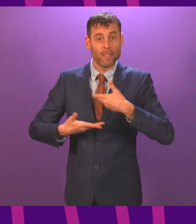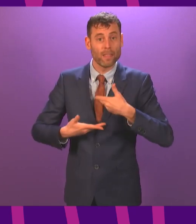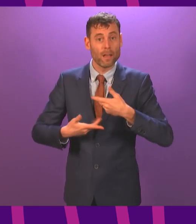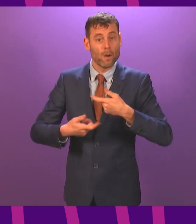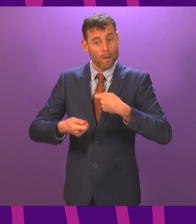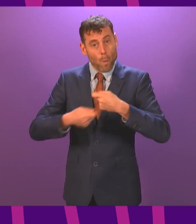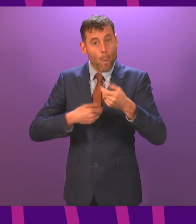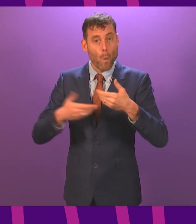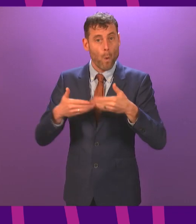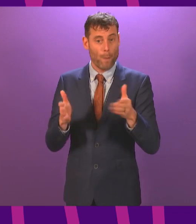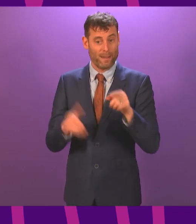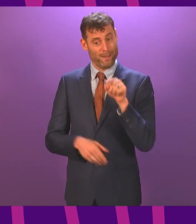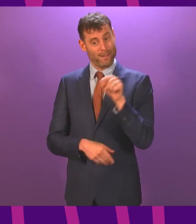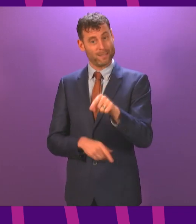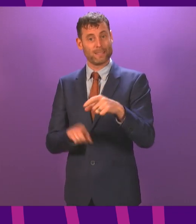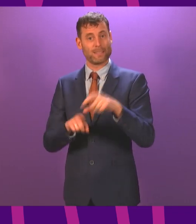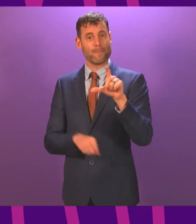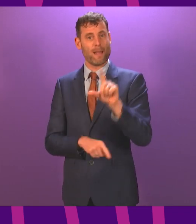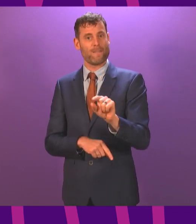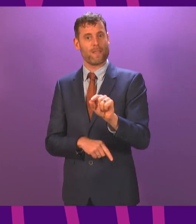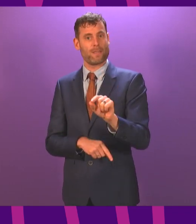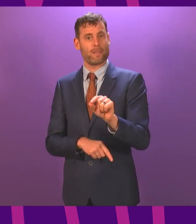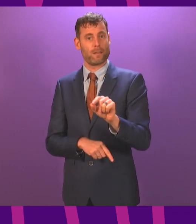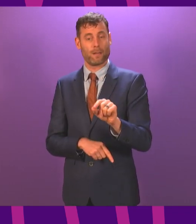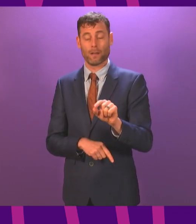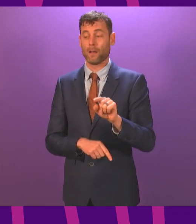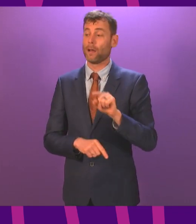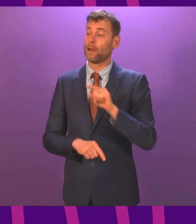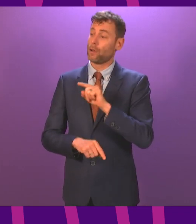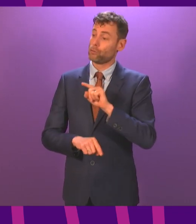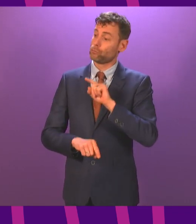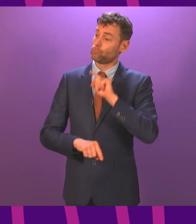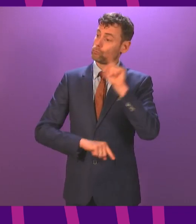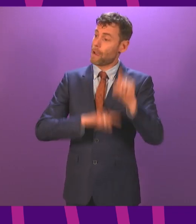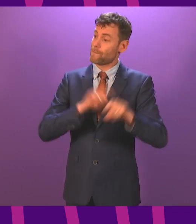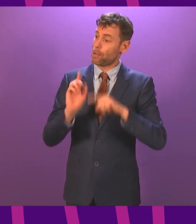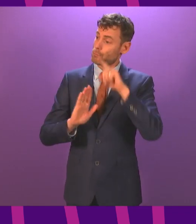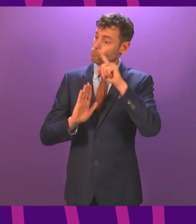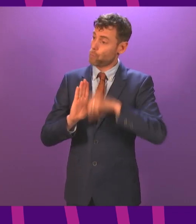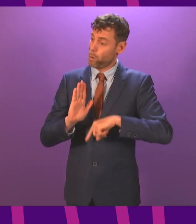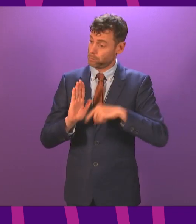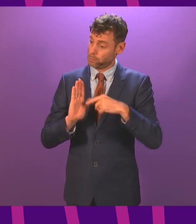would consider? Will she tell us whether the travel restrictions will be also lifted on